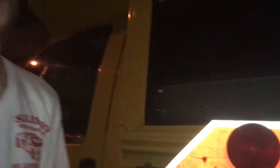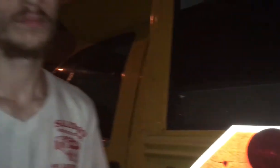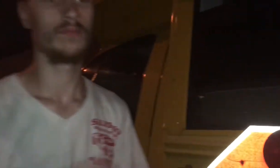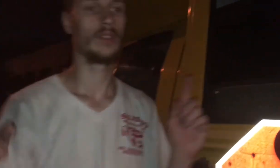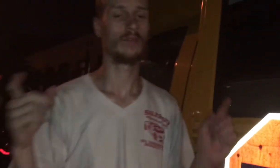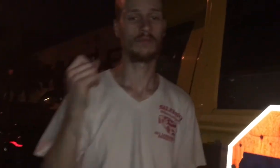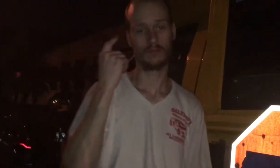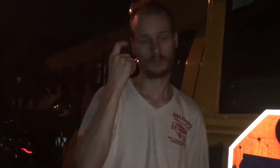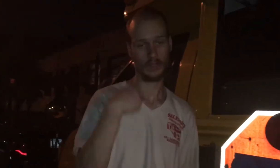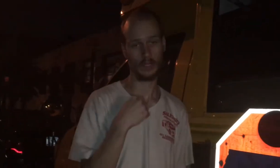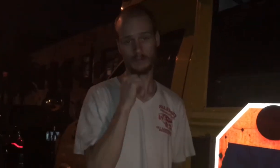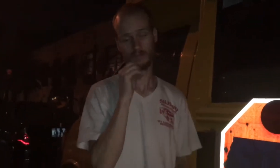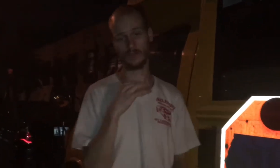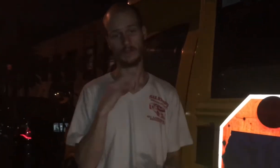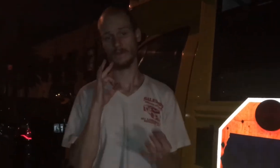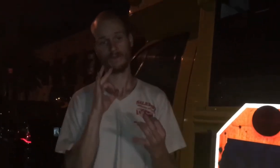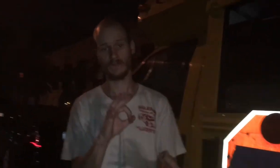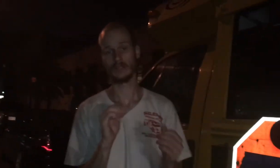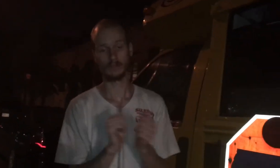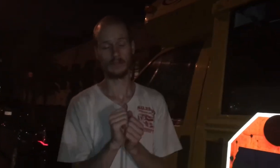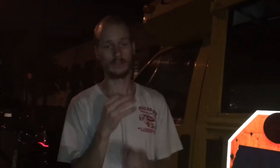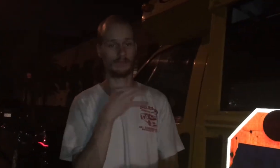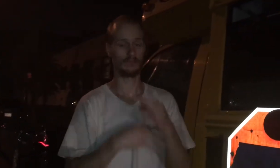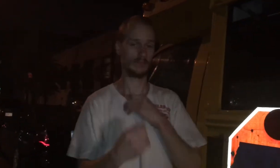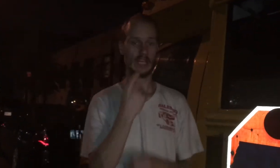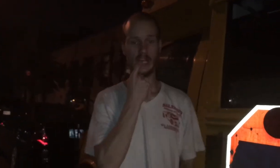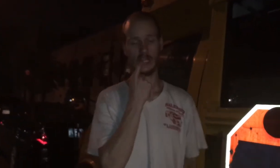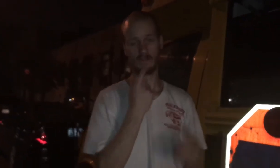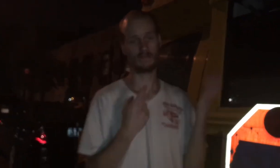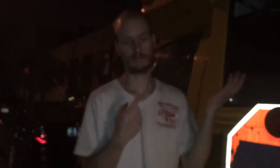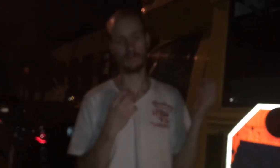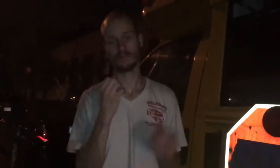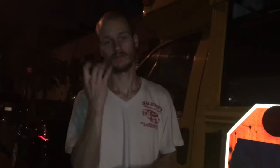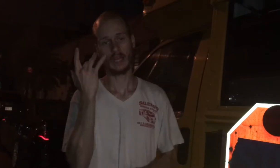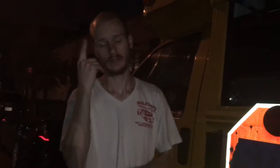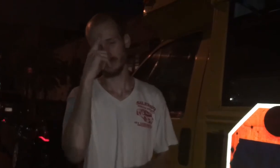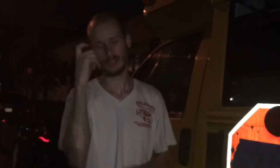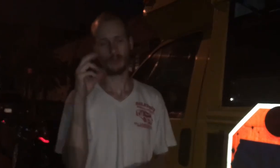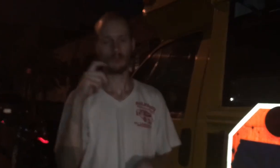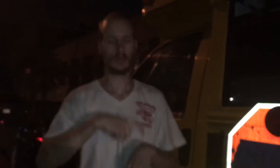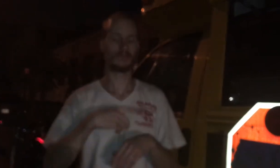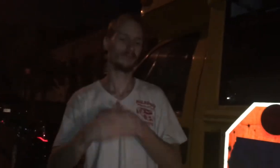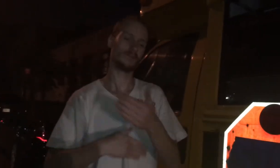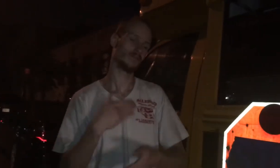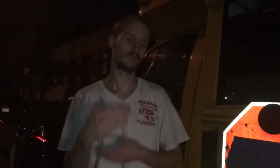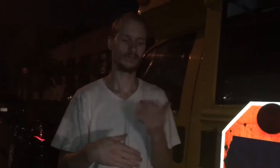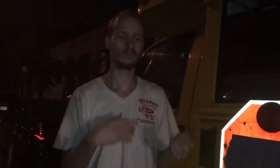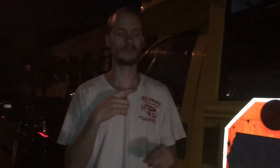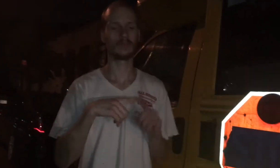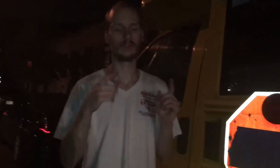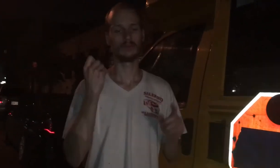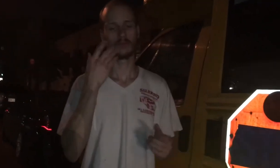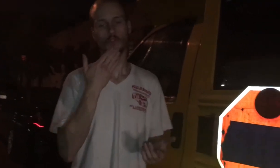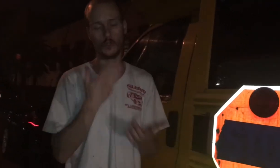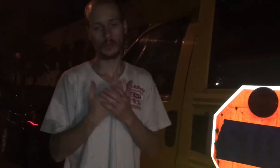But, understand. I'm not perfect at replace new glass Because, I got no time and doing rush work progress.